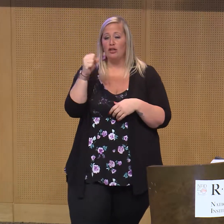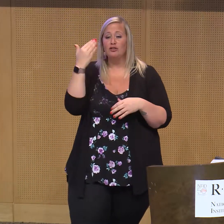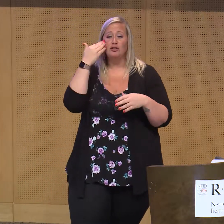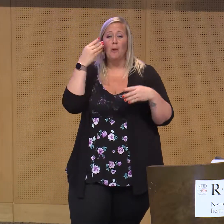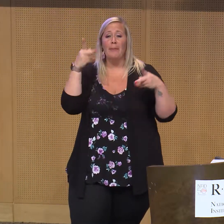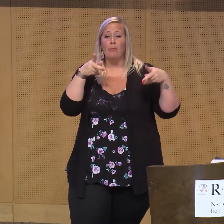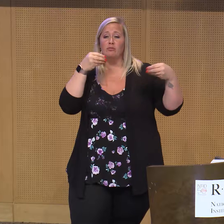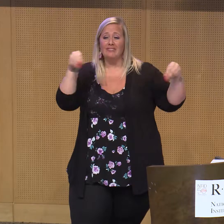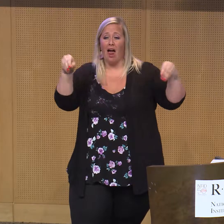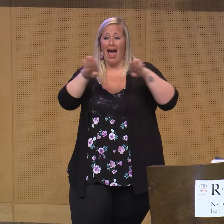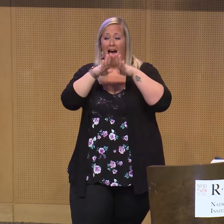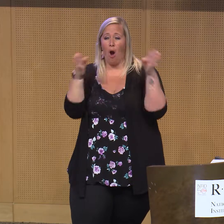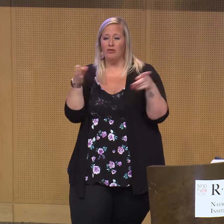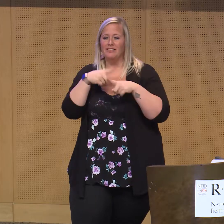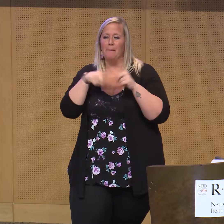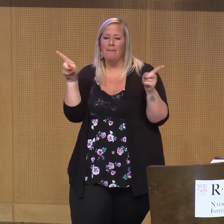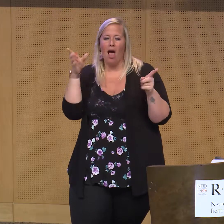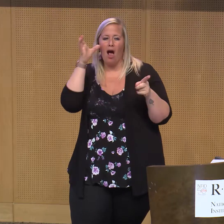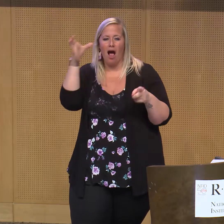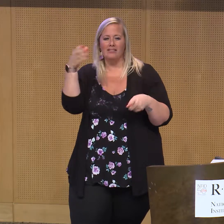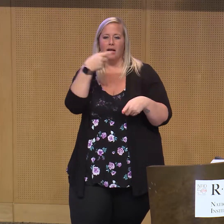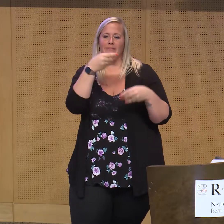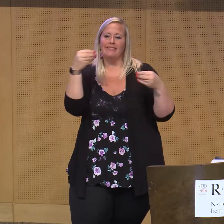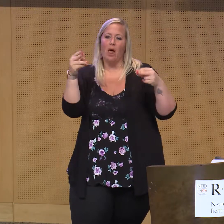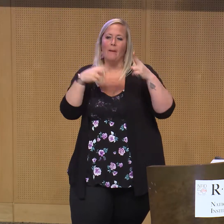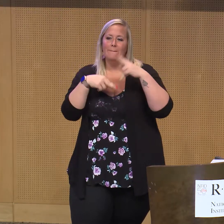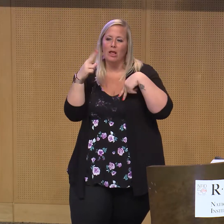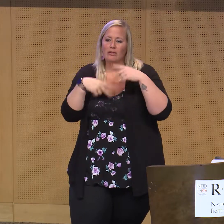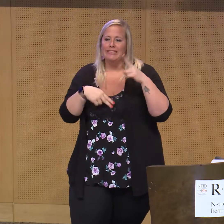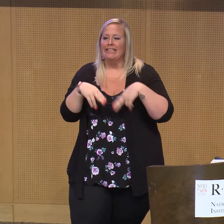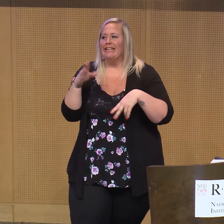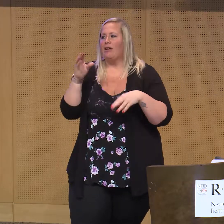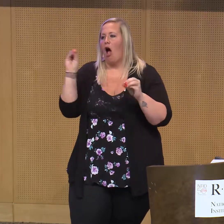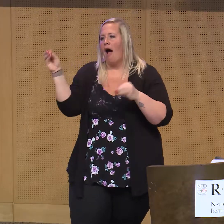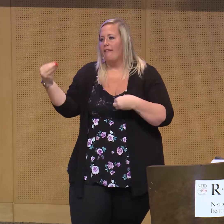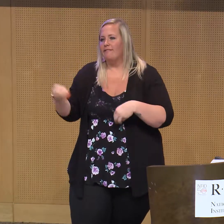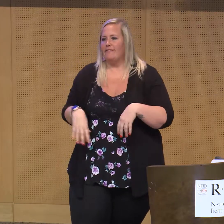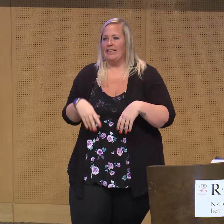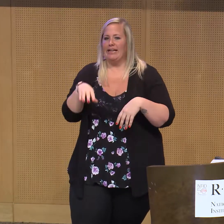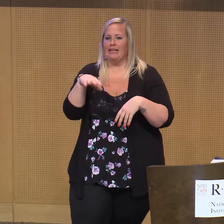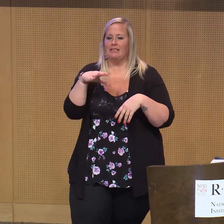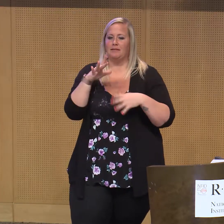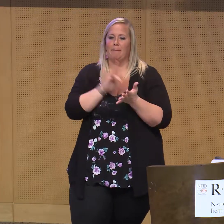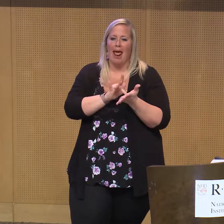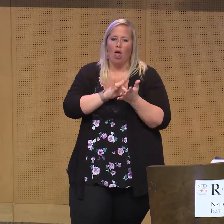and they were brokers, and so they're people who sell houses, but they're more on the building--